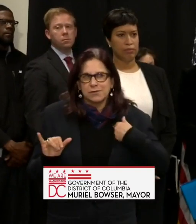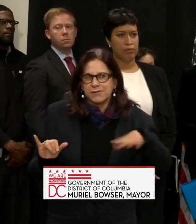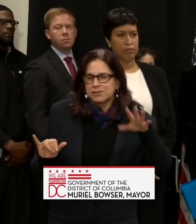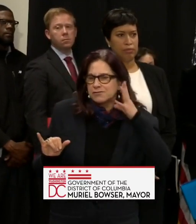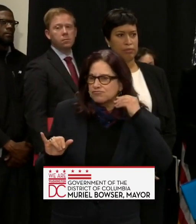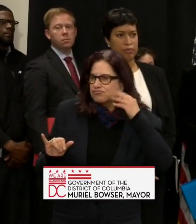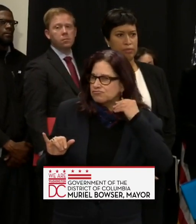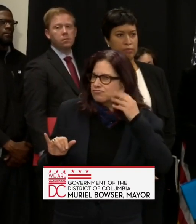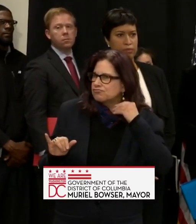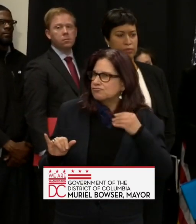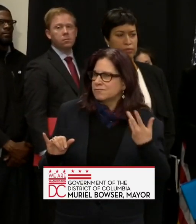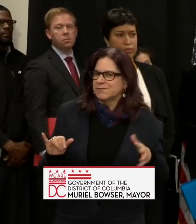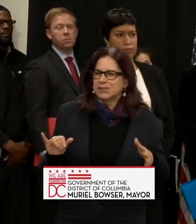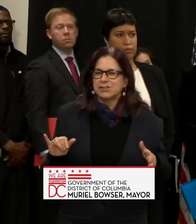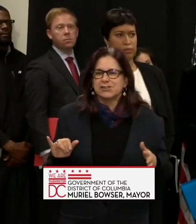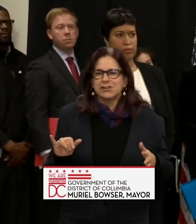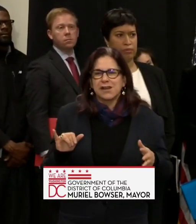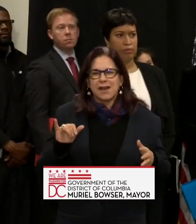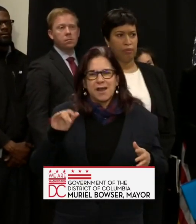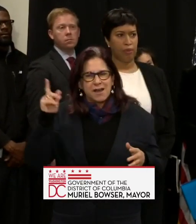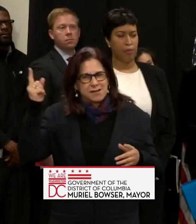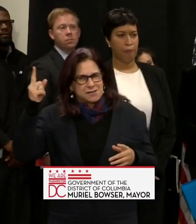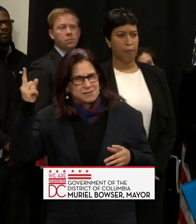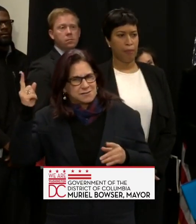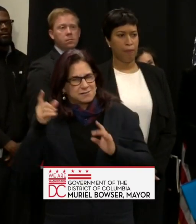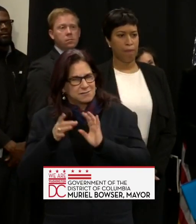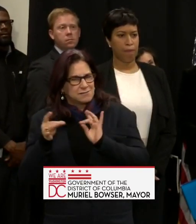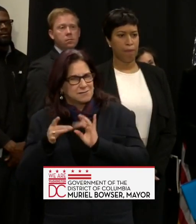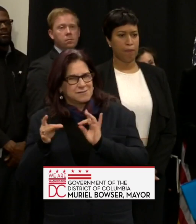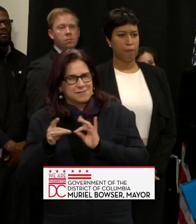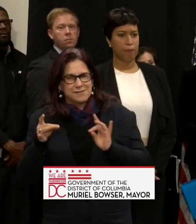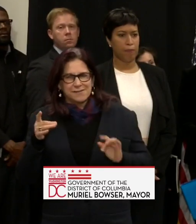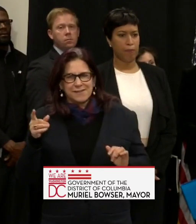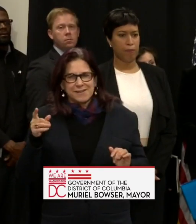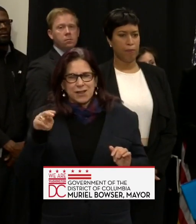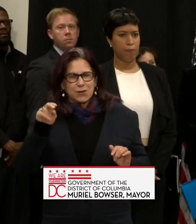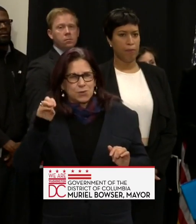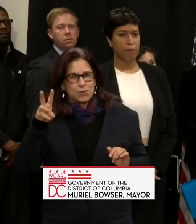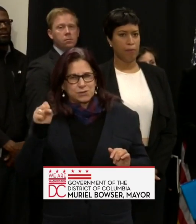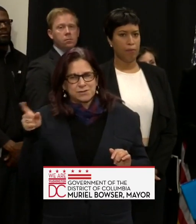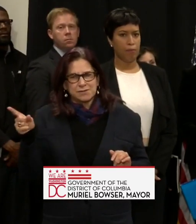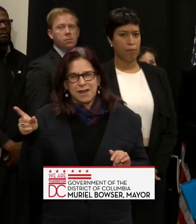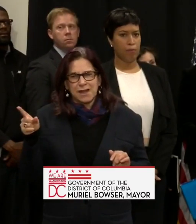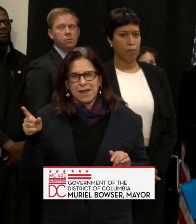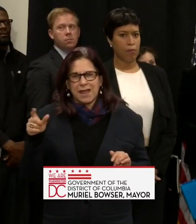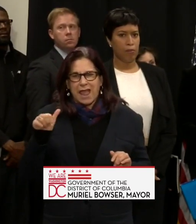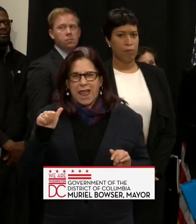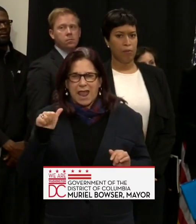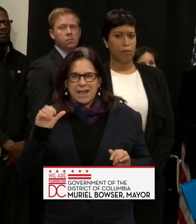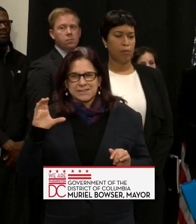HANDLE IT. I HEARD SOMEONE SAY ON THE NEWS THE OTHER DAY I THINK IT WAS A MEMBER OF THE ACLU THAT OUR